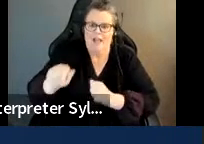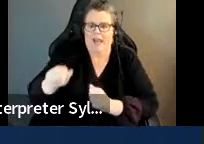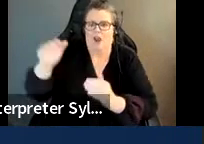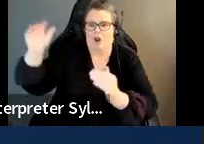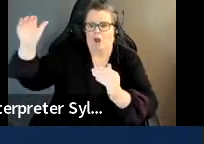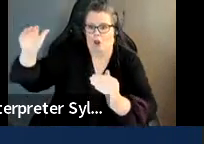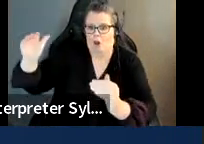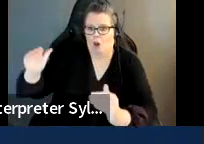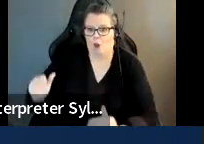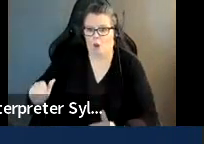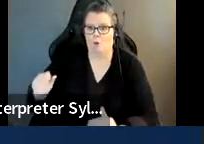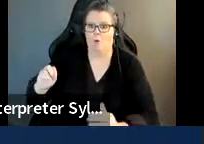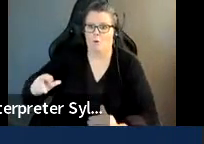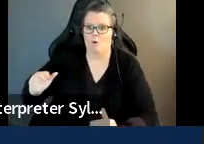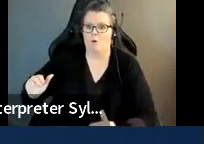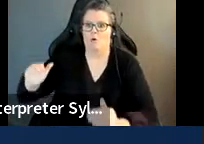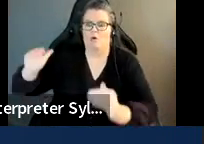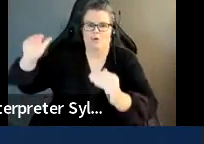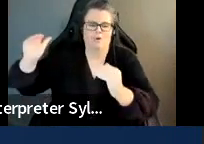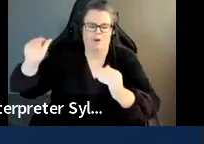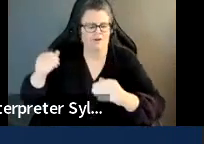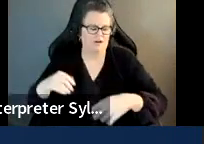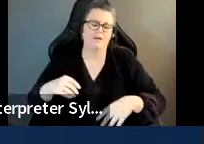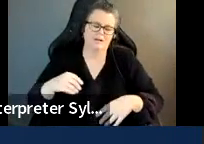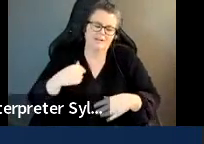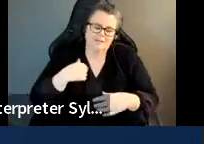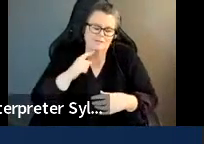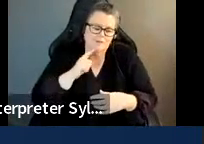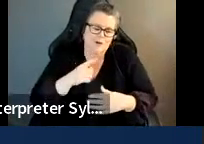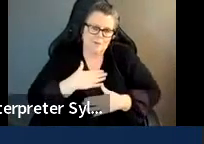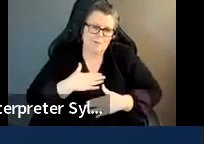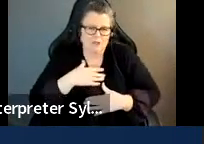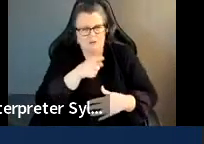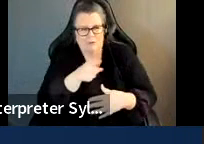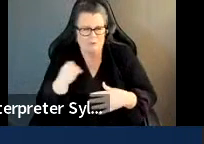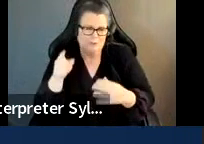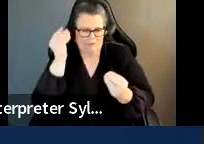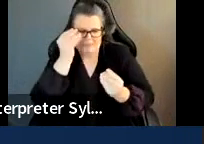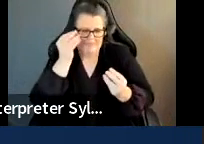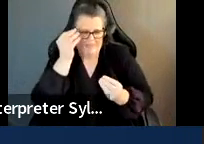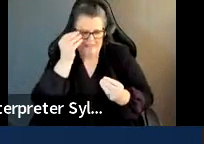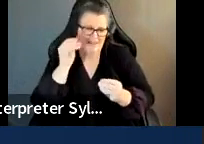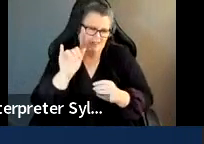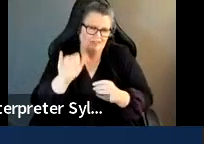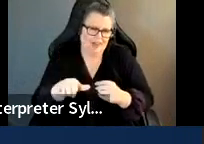And I just would really appreciate you thinking about that and about thinking about choices,